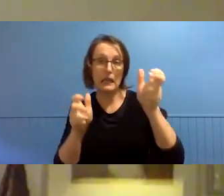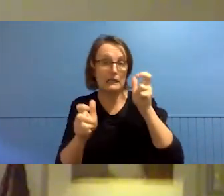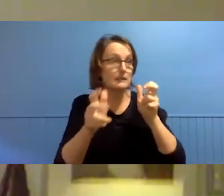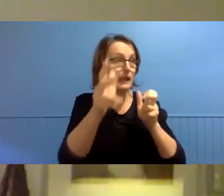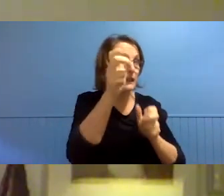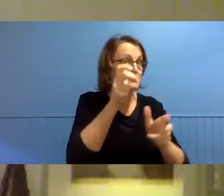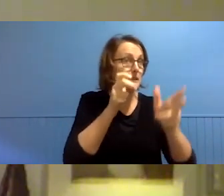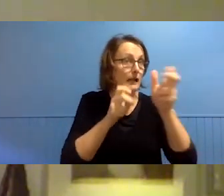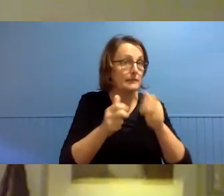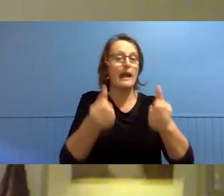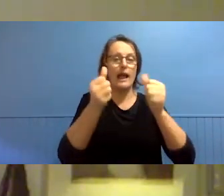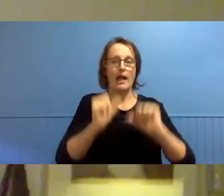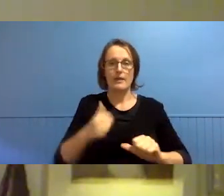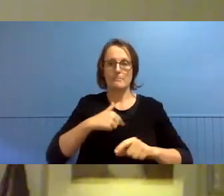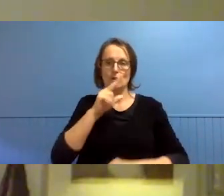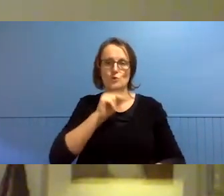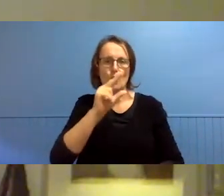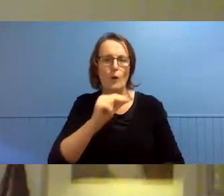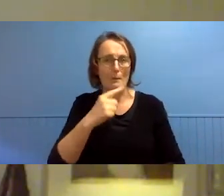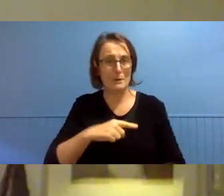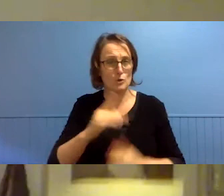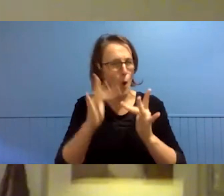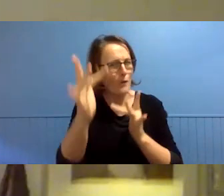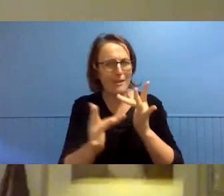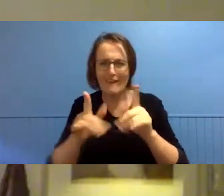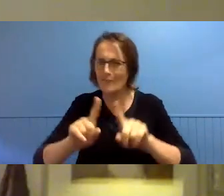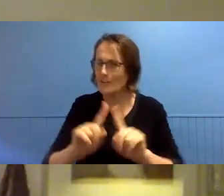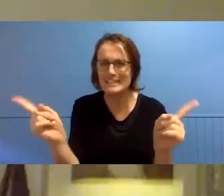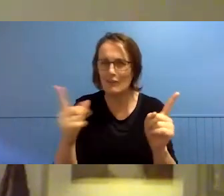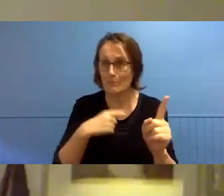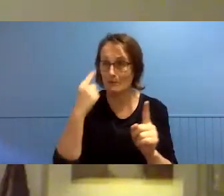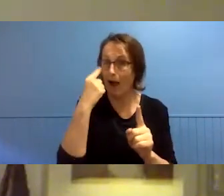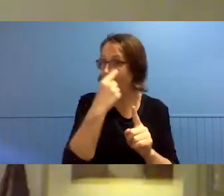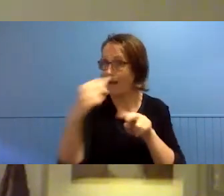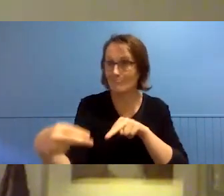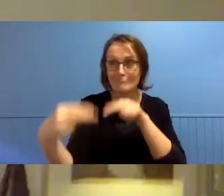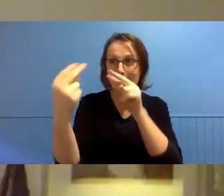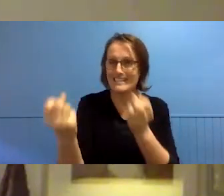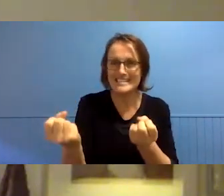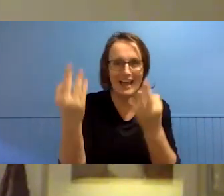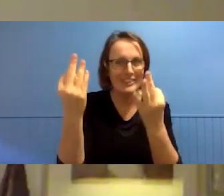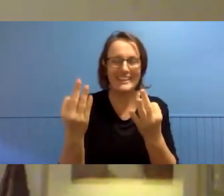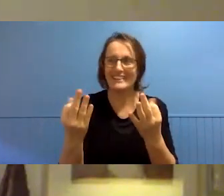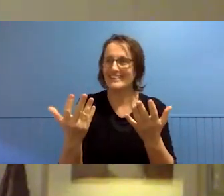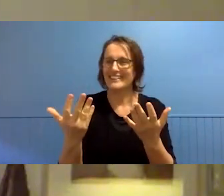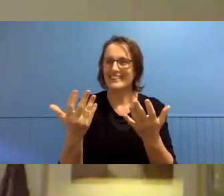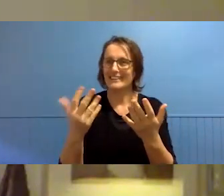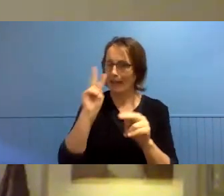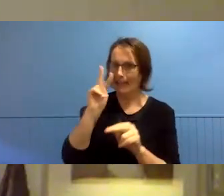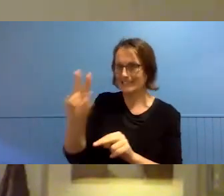get all the little, kind of, nuances of listening and eye contact? How do you make sure you pay that respect to each other in terms of a